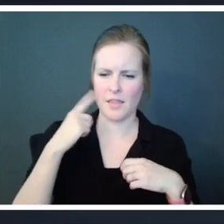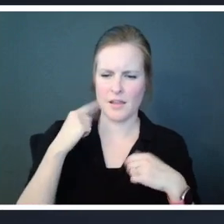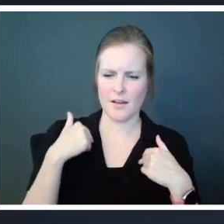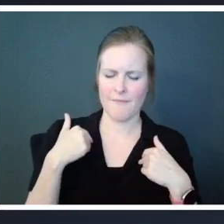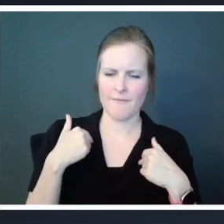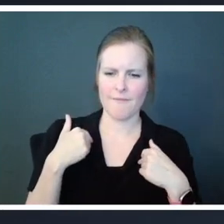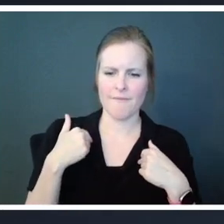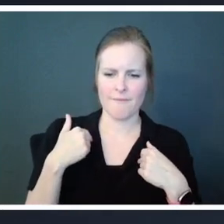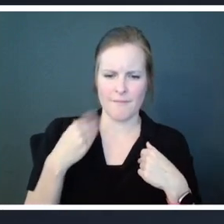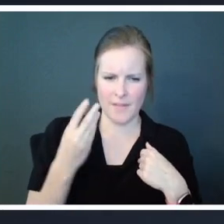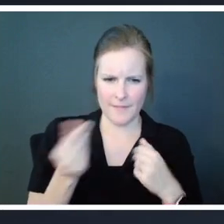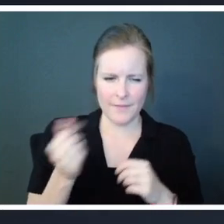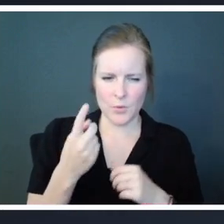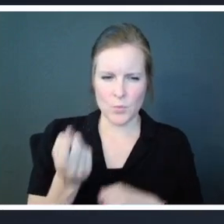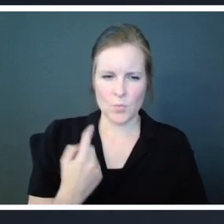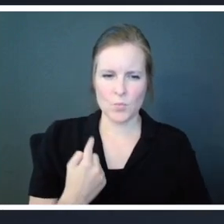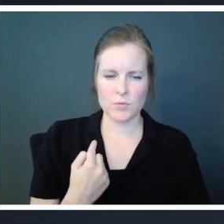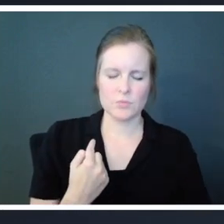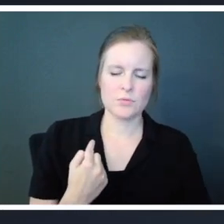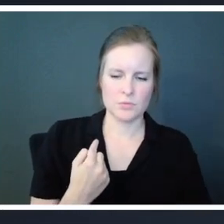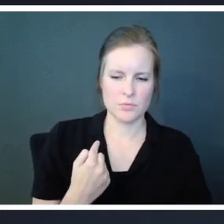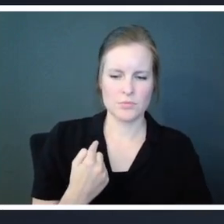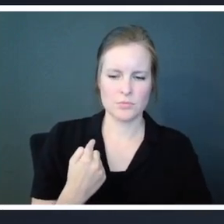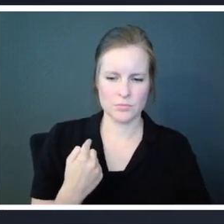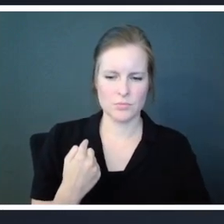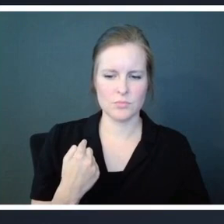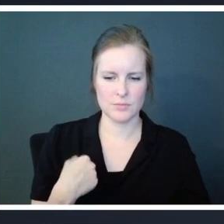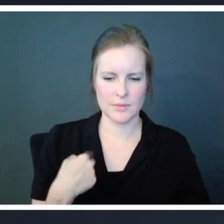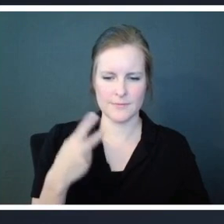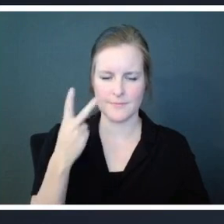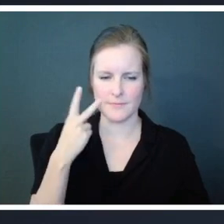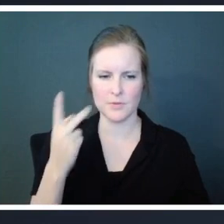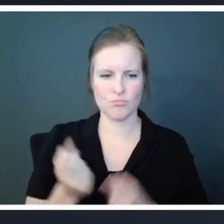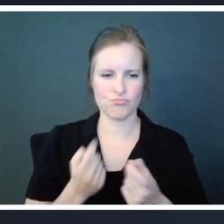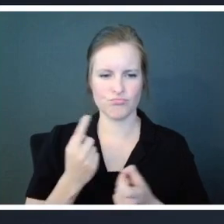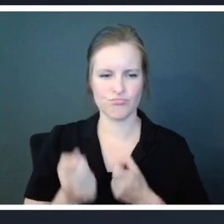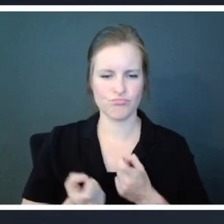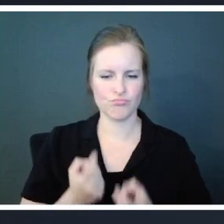questions, I think that have come in through the chat. And if you're not, maybe I'll come back on